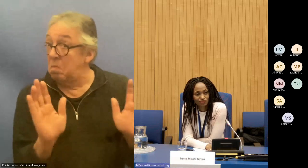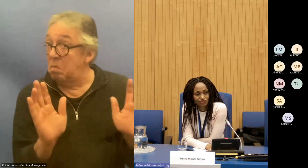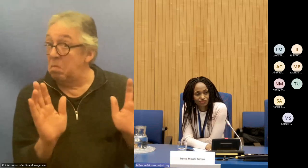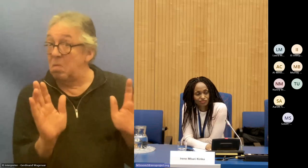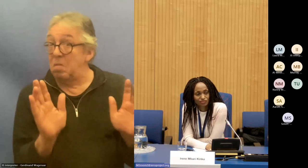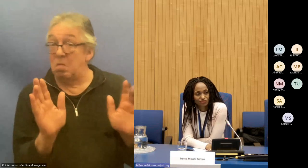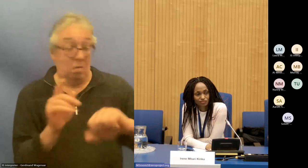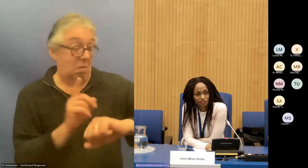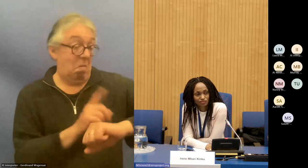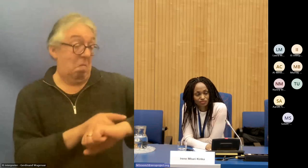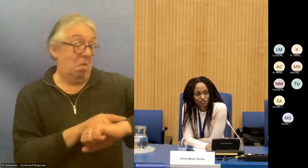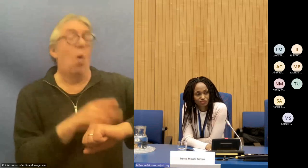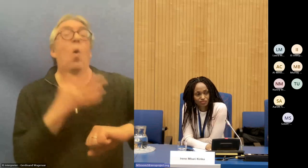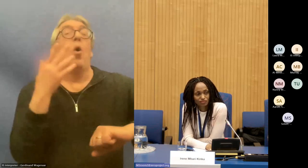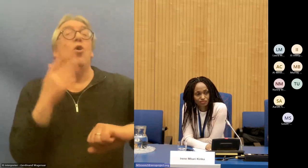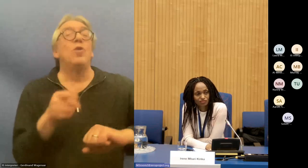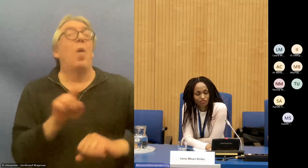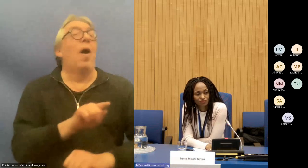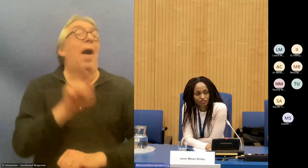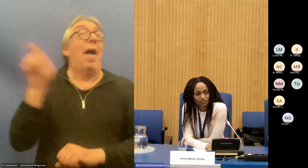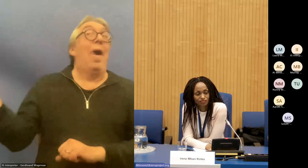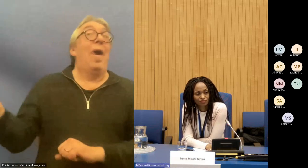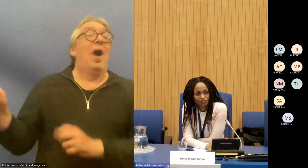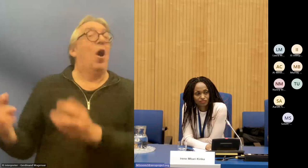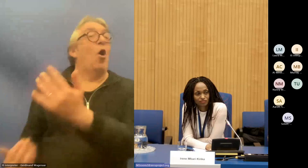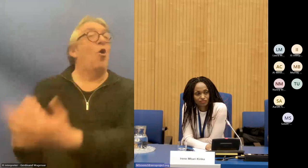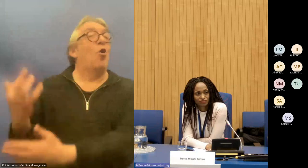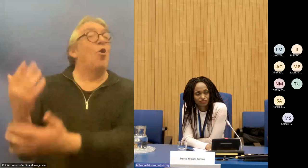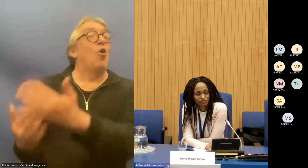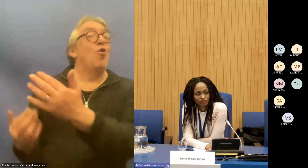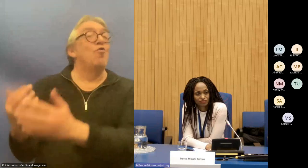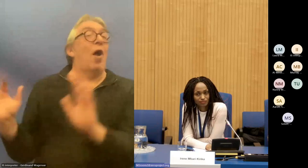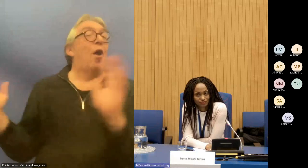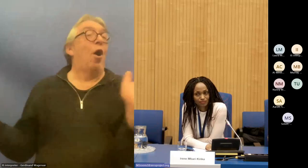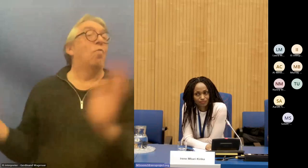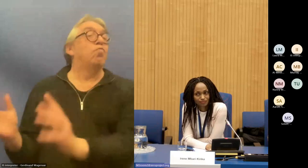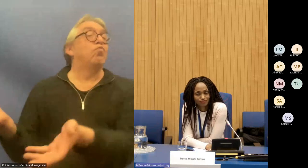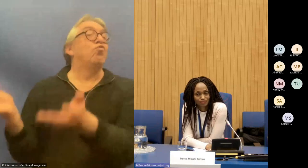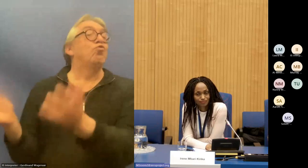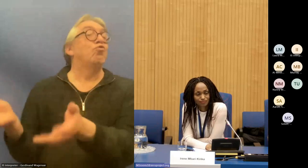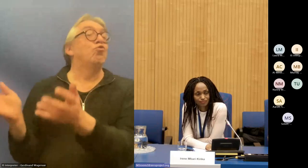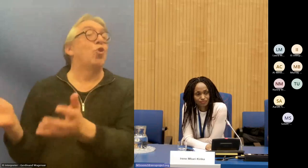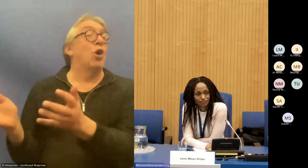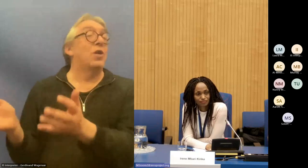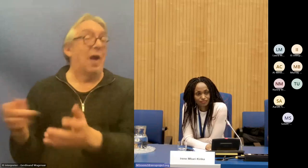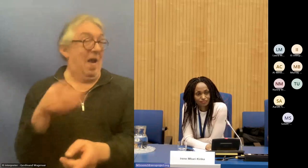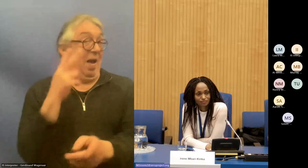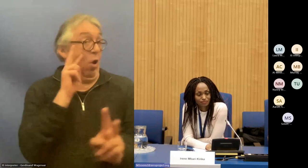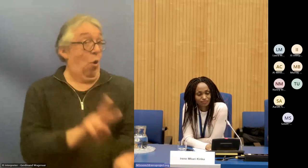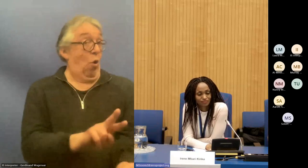chat. That's going to be a great mechanism for people to share available resources, I